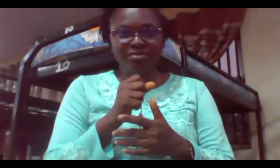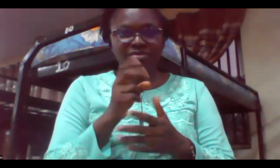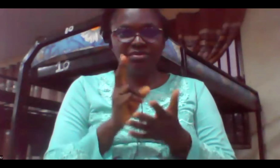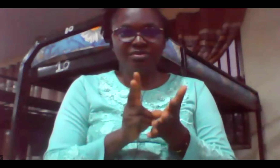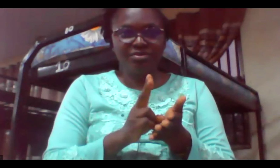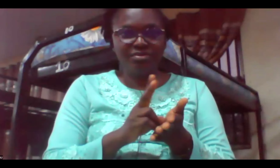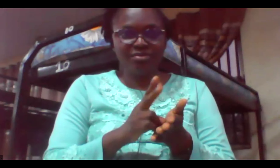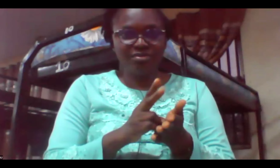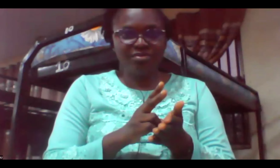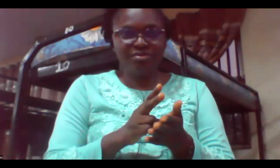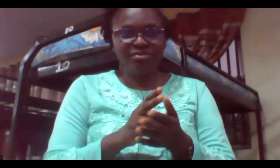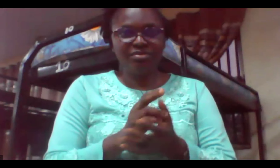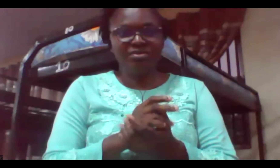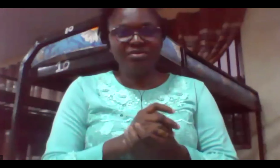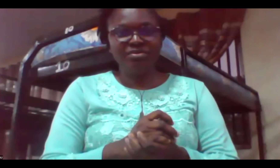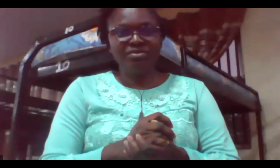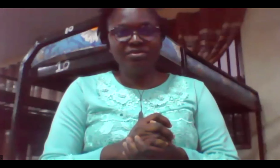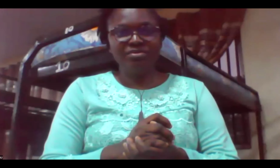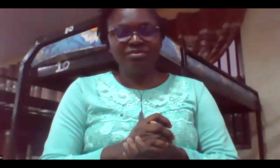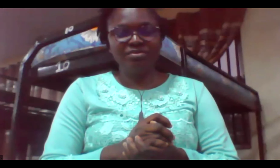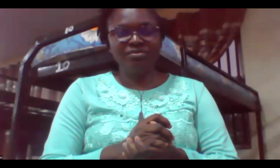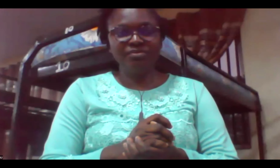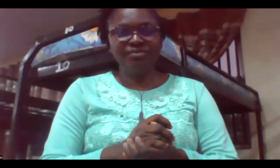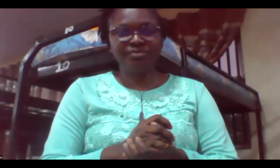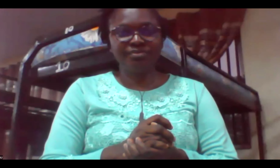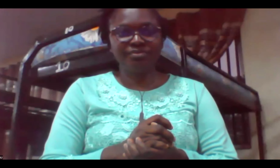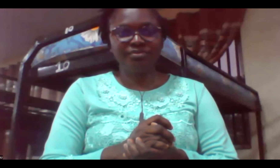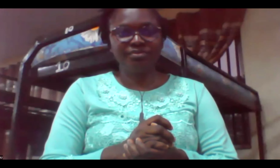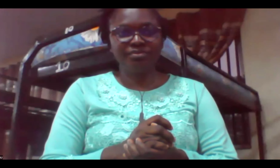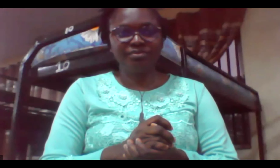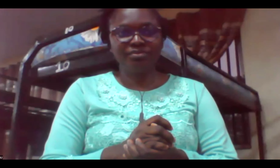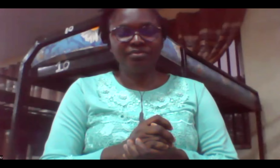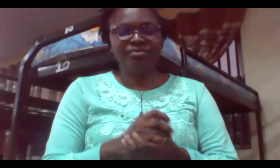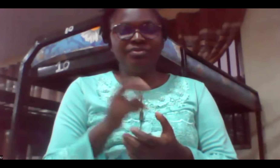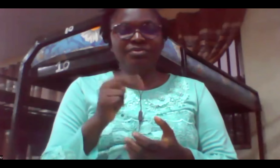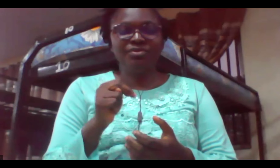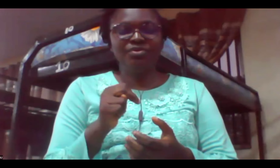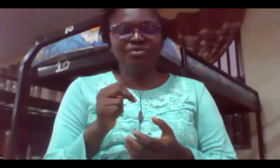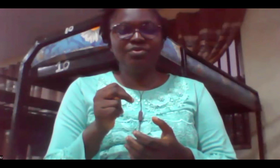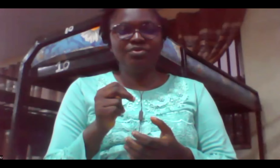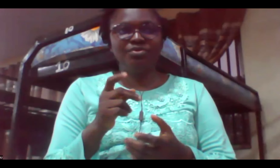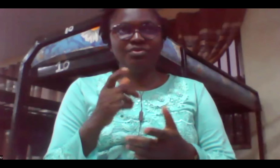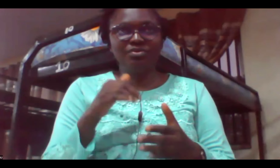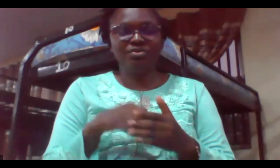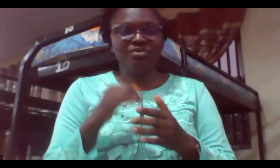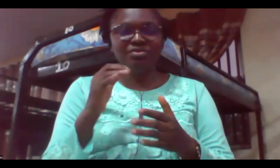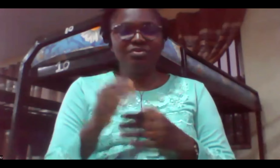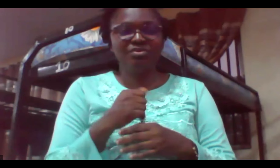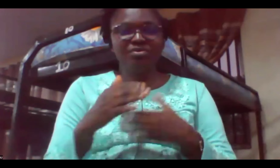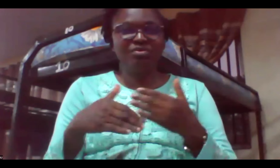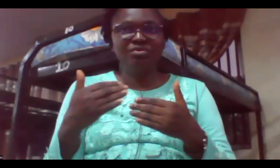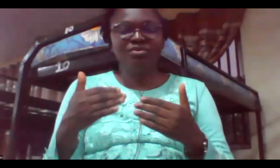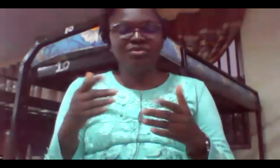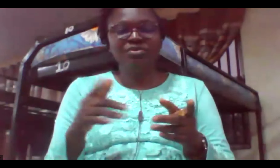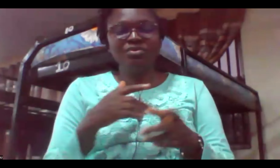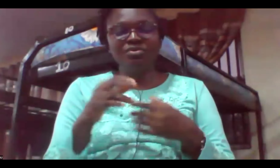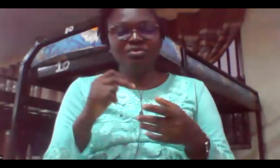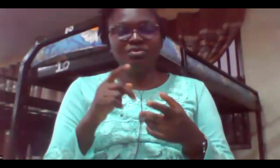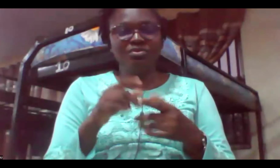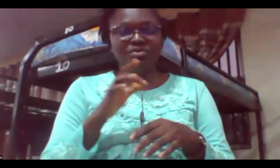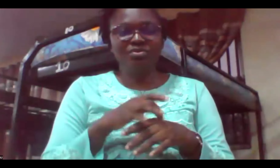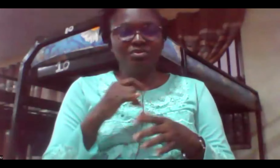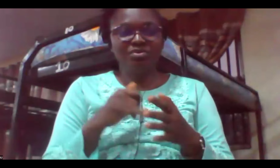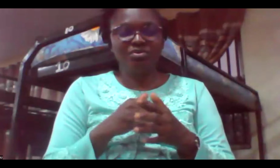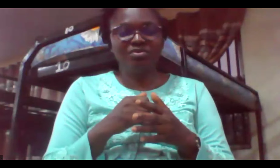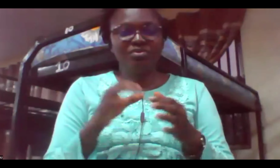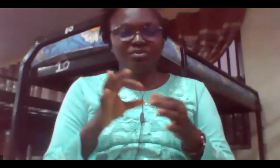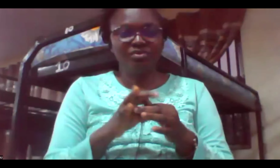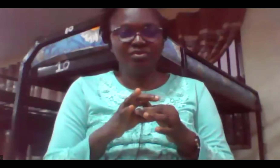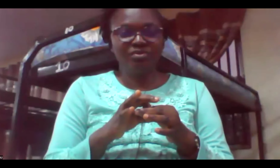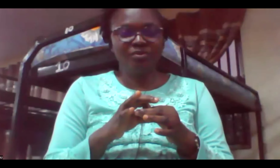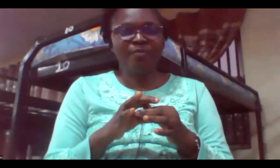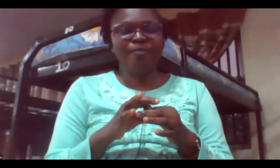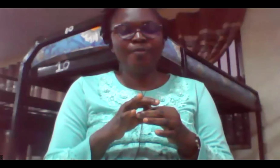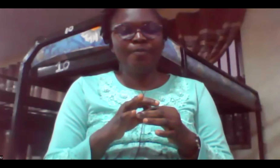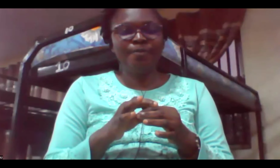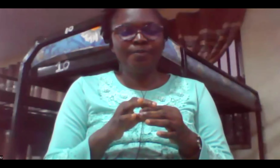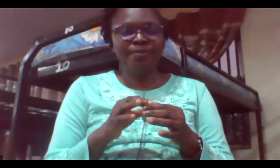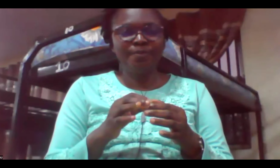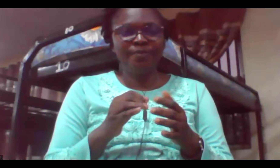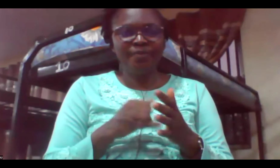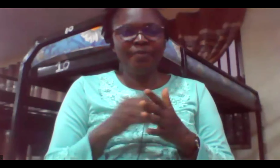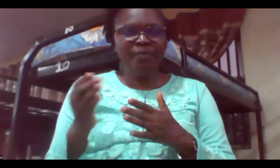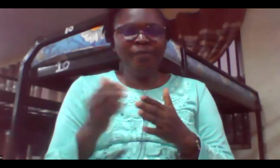and you're going to see where it says sign in. And also you're gonna see, join. So you might not need to sign in. Because when you sign in, it's gonna take you a lot of process. So all you just need to just click on that join which is below. Once you click on the join, it should bring you here